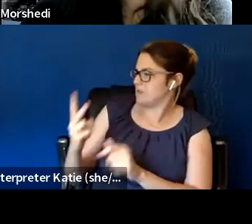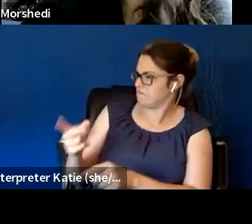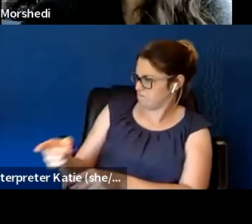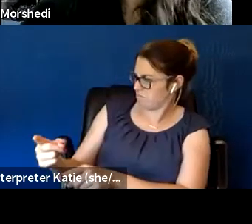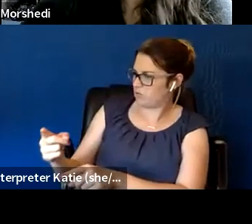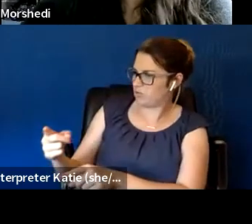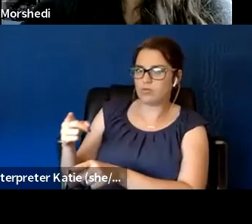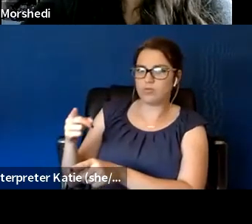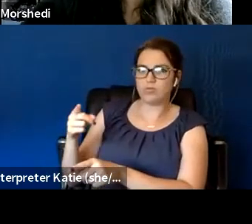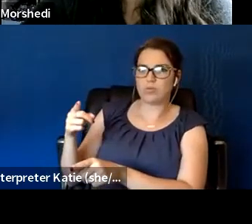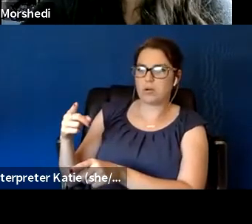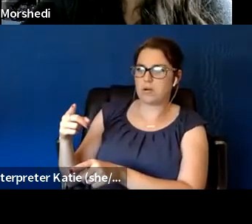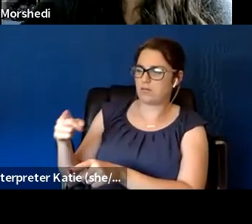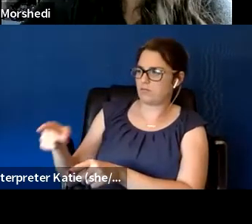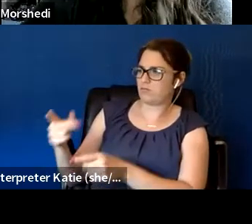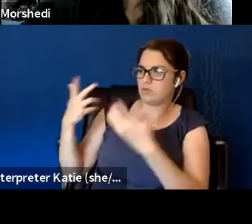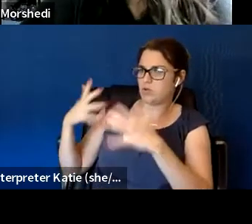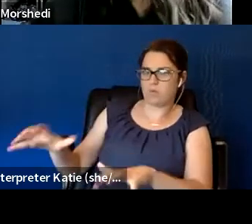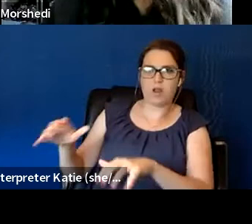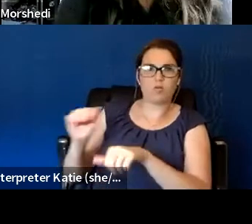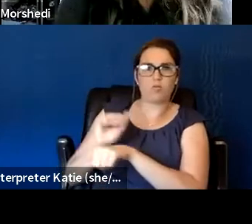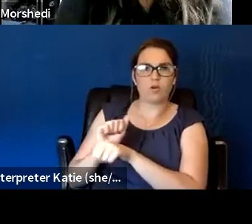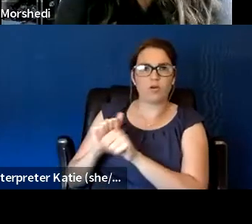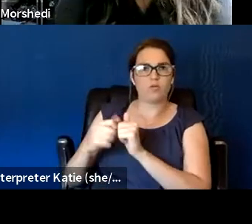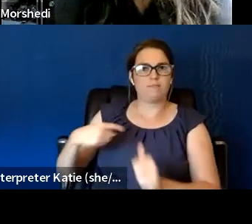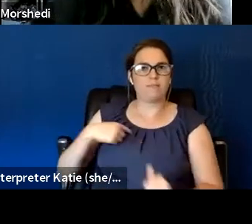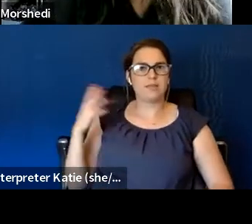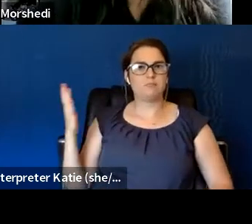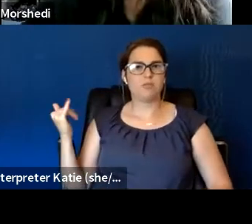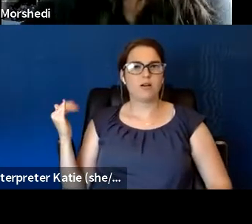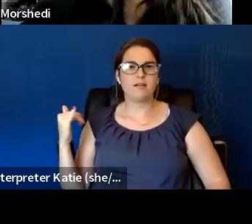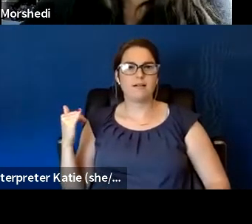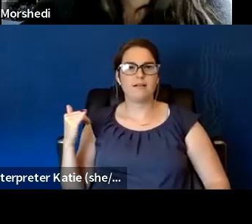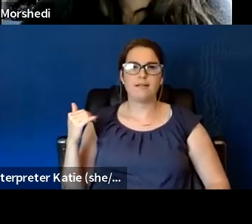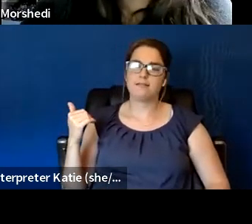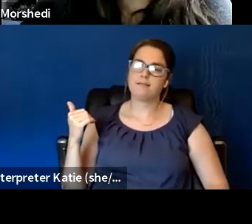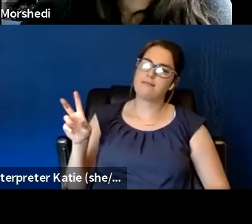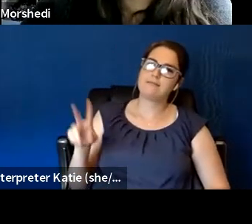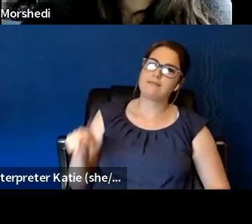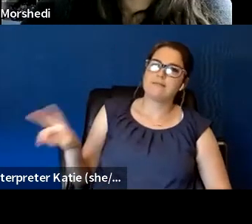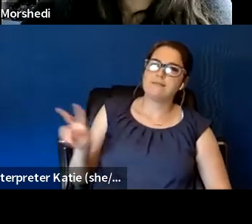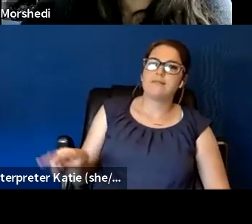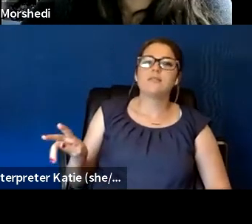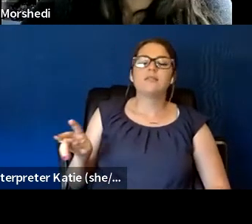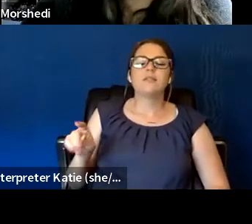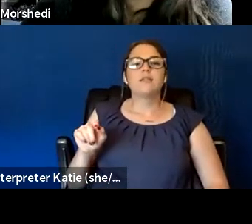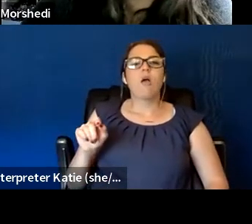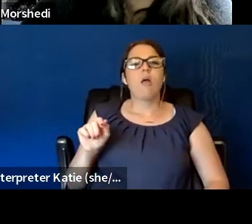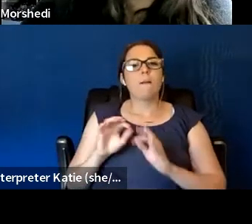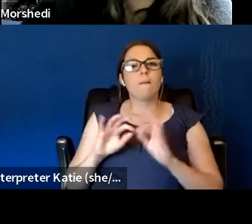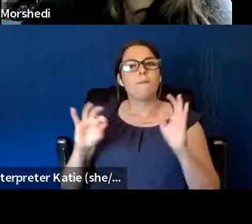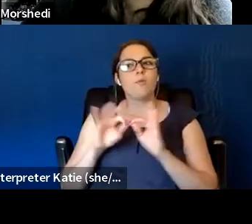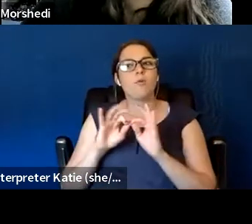And also that should show you that your approach should be even more persistent